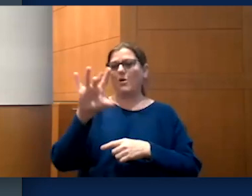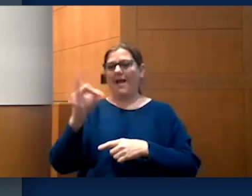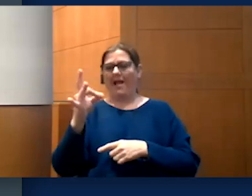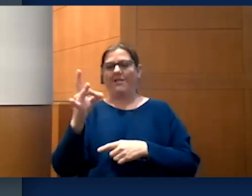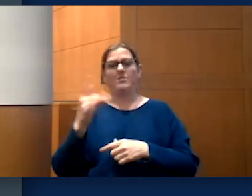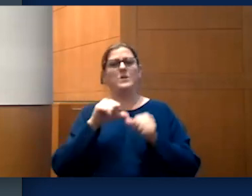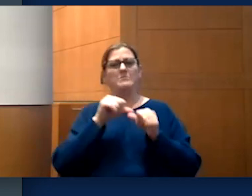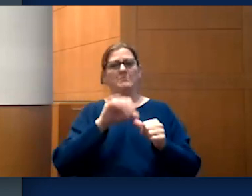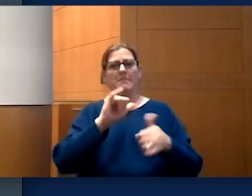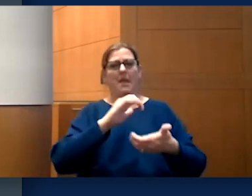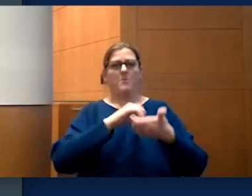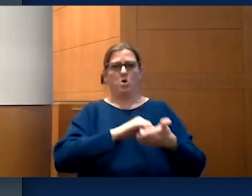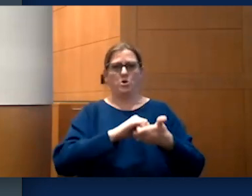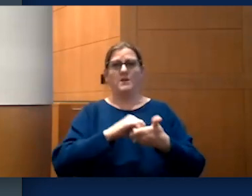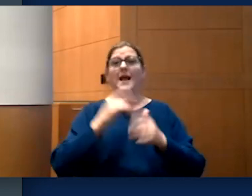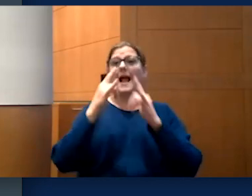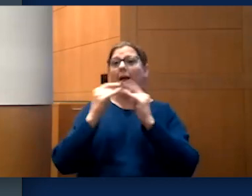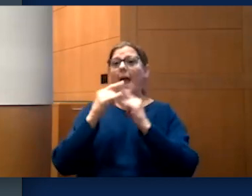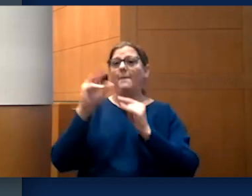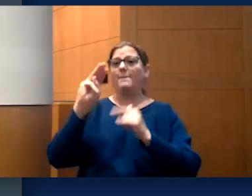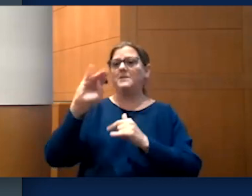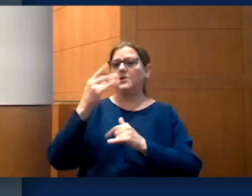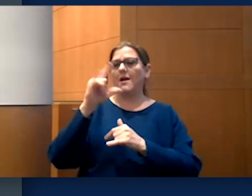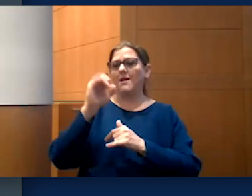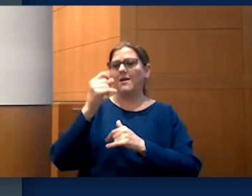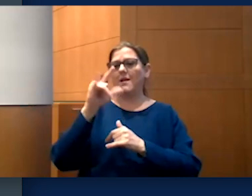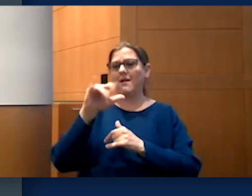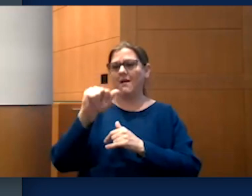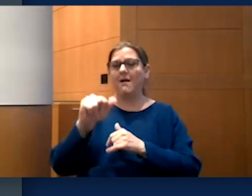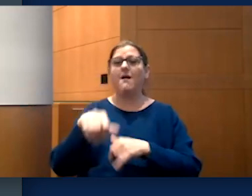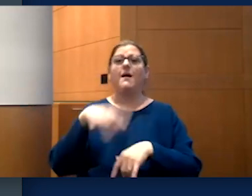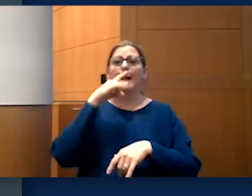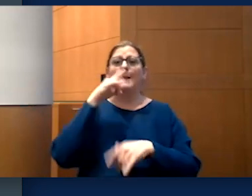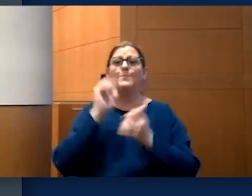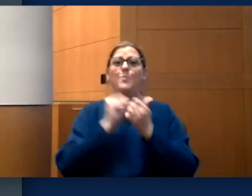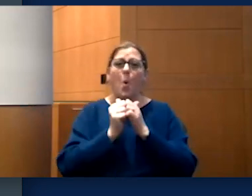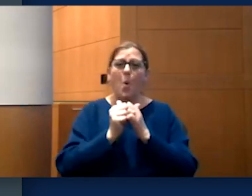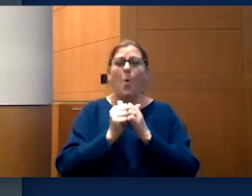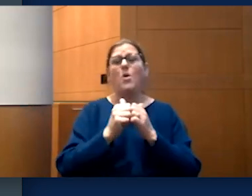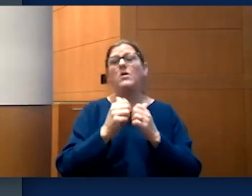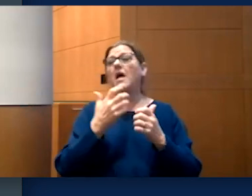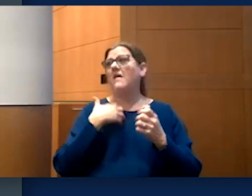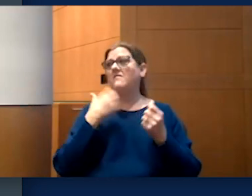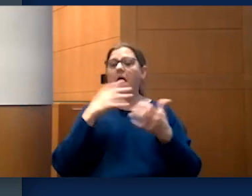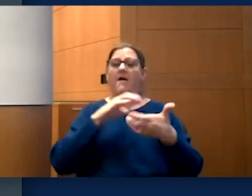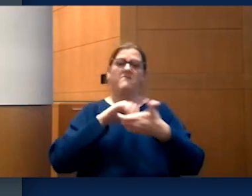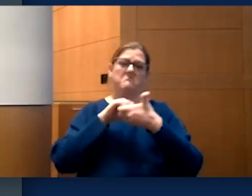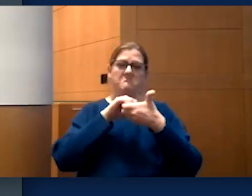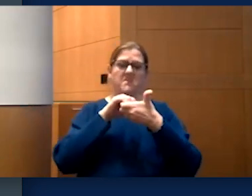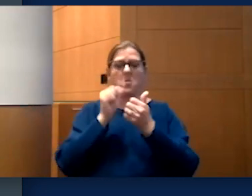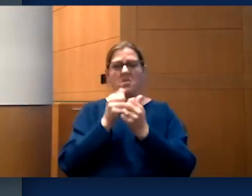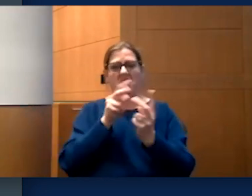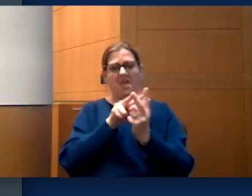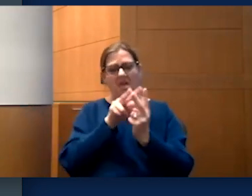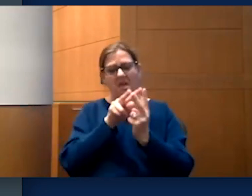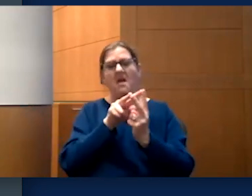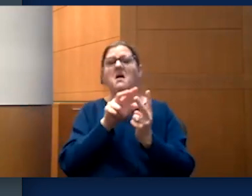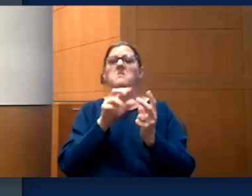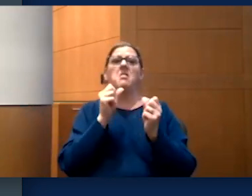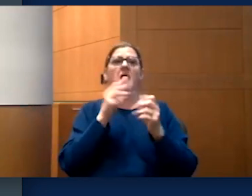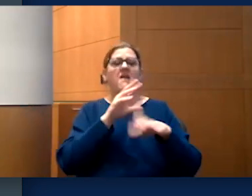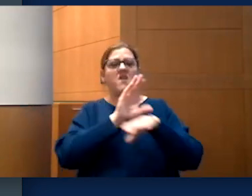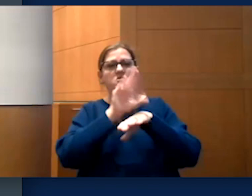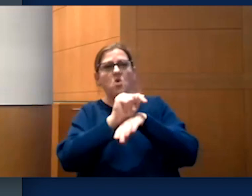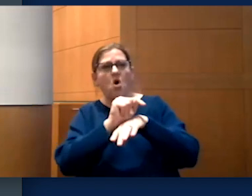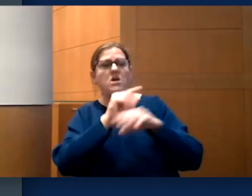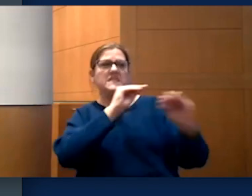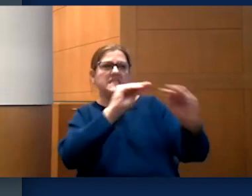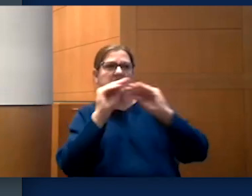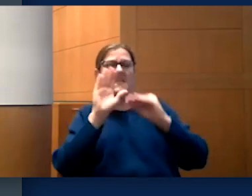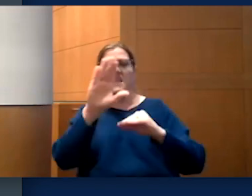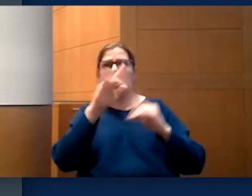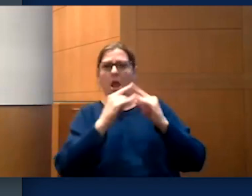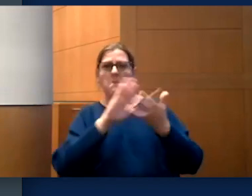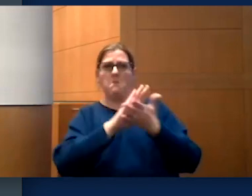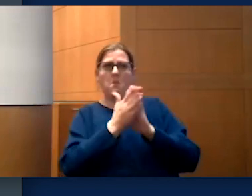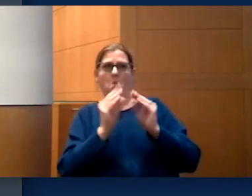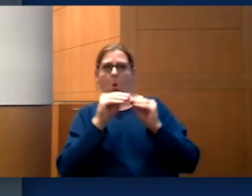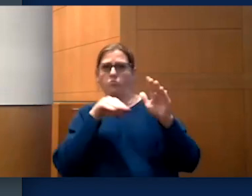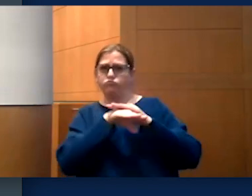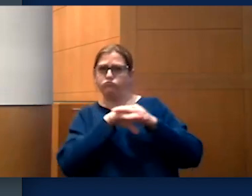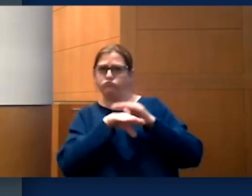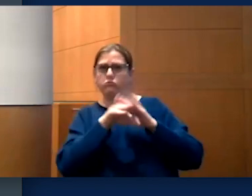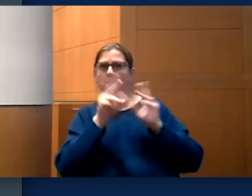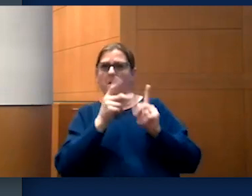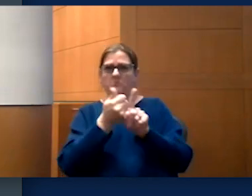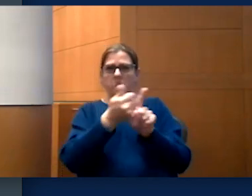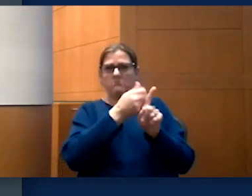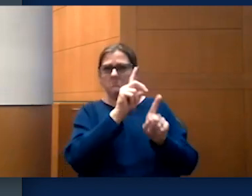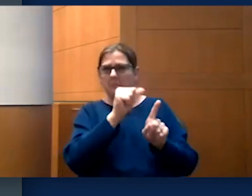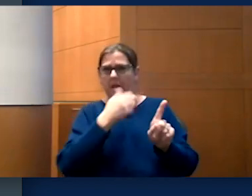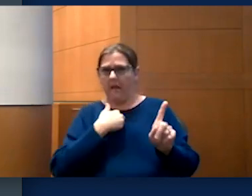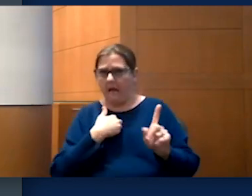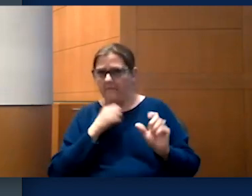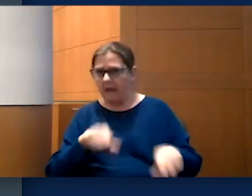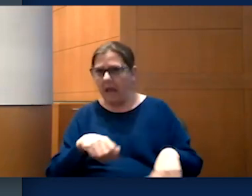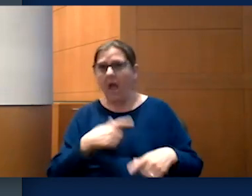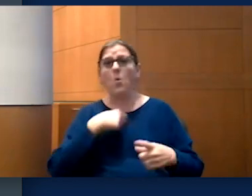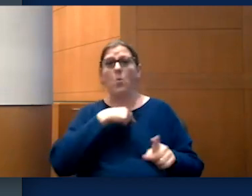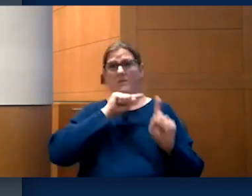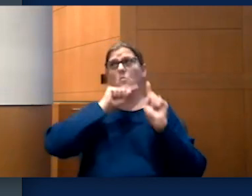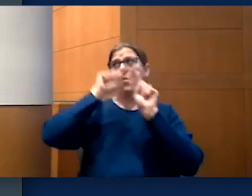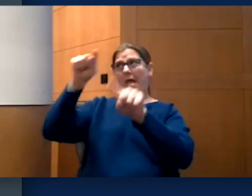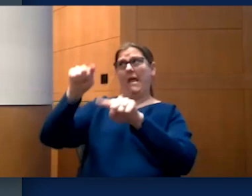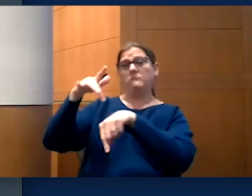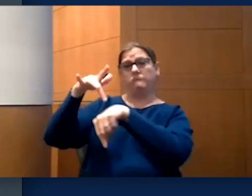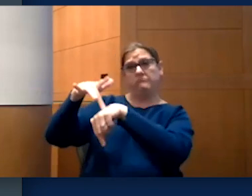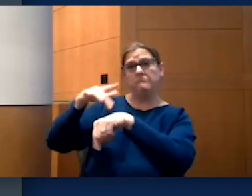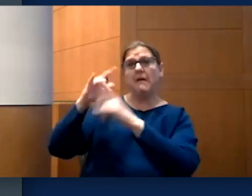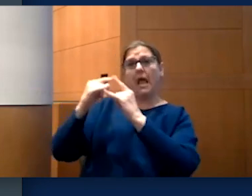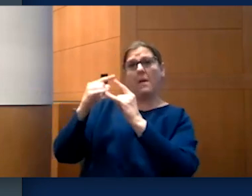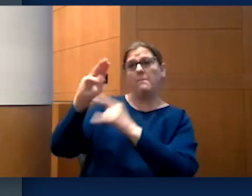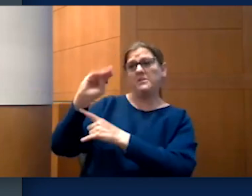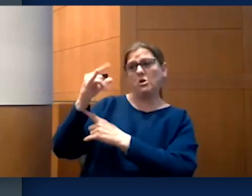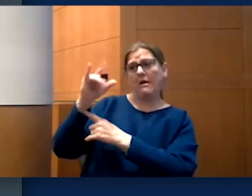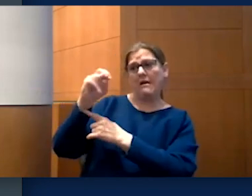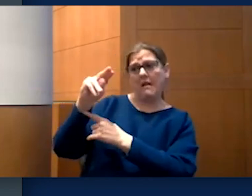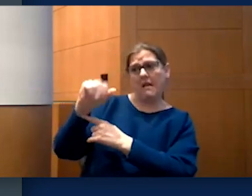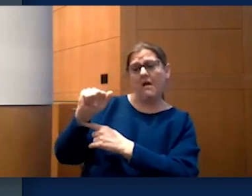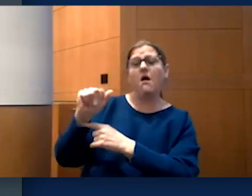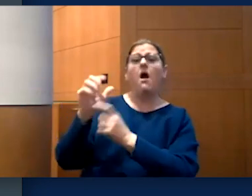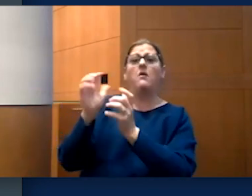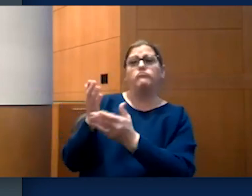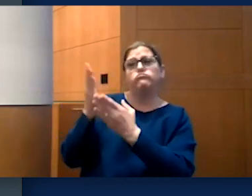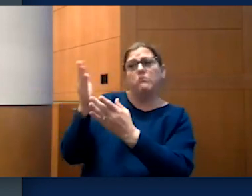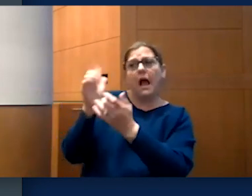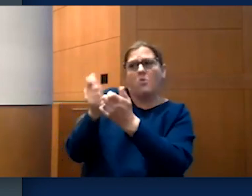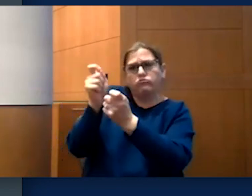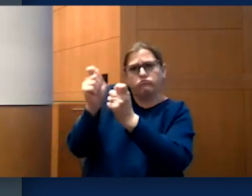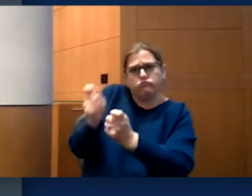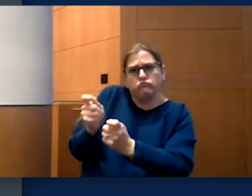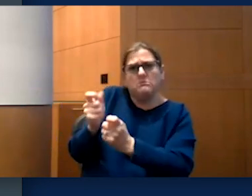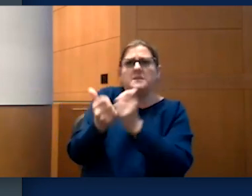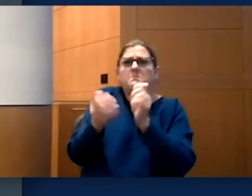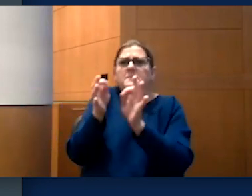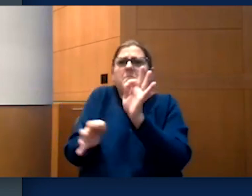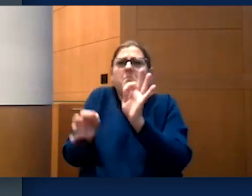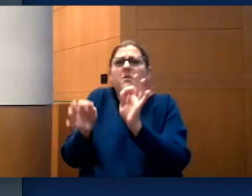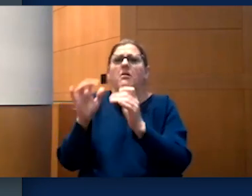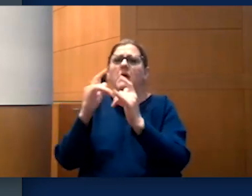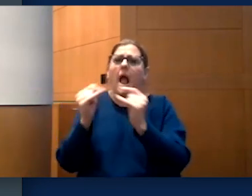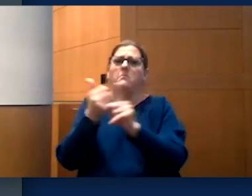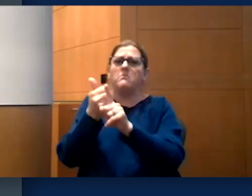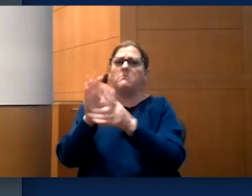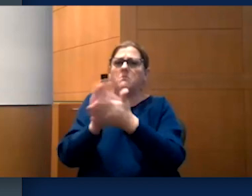Camp Michigania kidsport. We do a lot of collaborations with them. So we did some consulting this year, teaching them how to make their camps more accessible for people with disabilities. We went up to camp. Michigania, looked around, told them what they could adapt simple things they can do to make the camp more accessible for people.